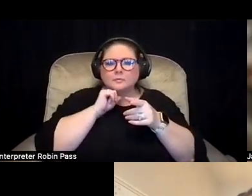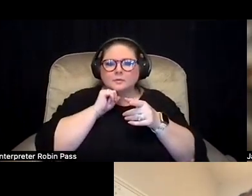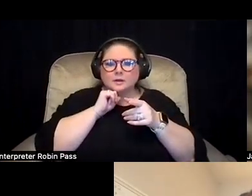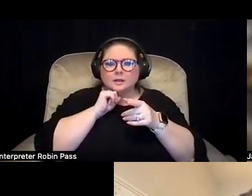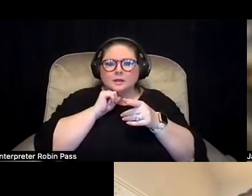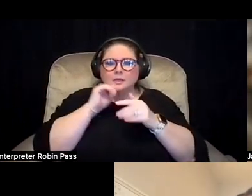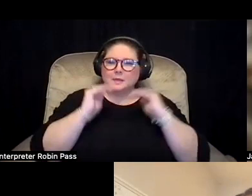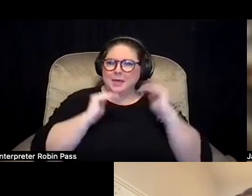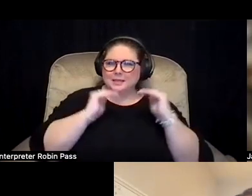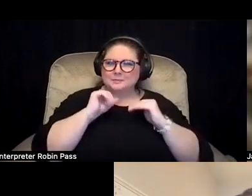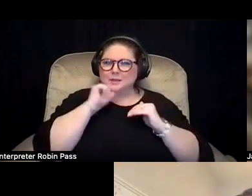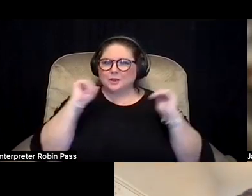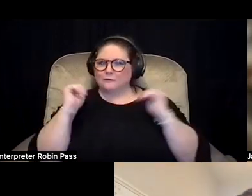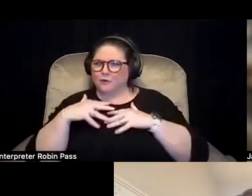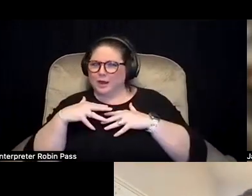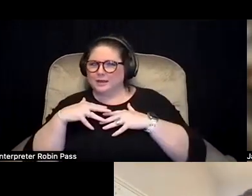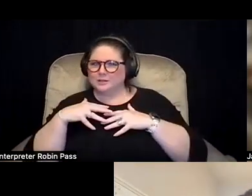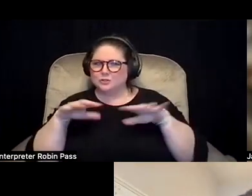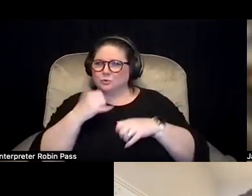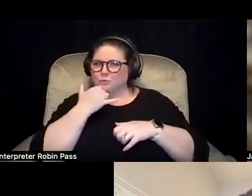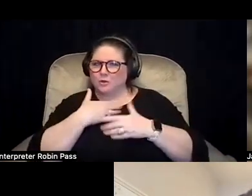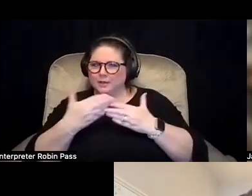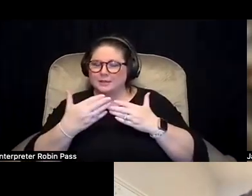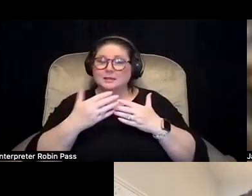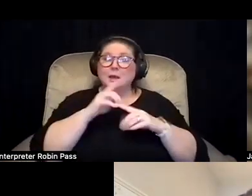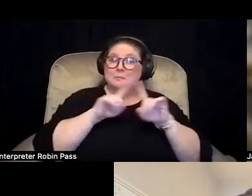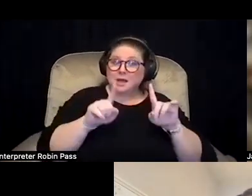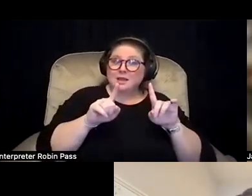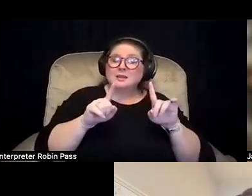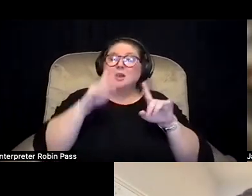the wrong things and then creating a classroom that's conducive to have those conversations